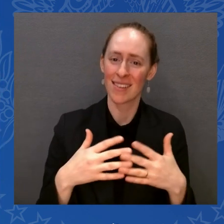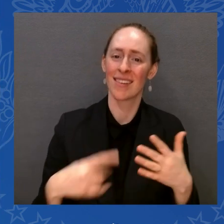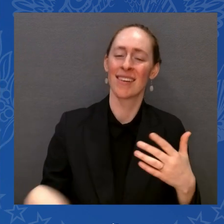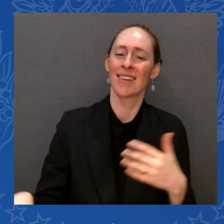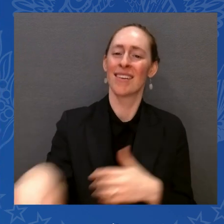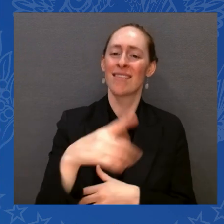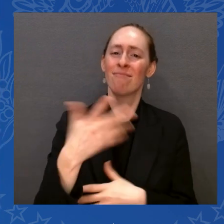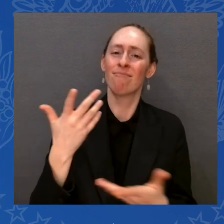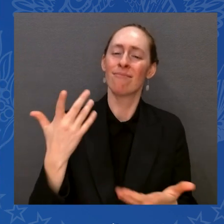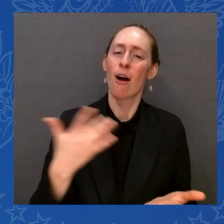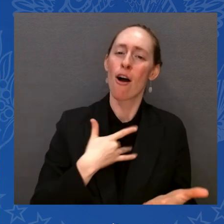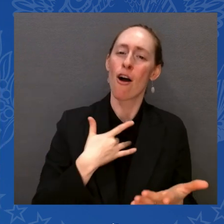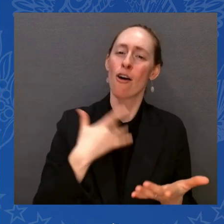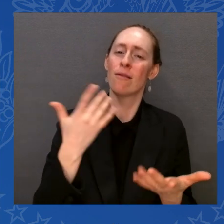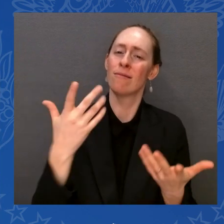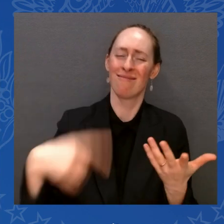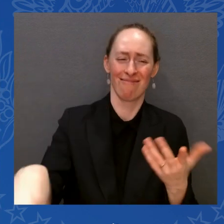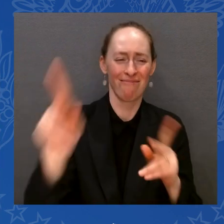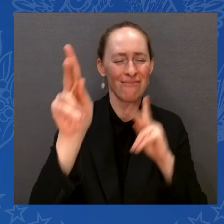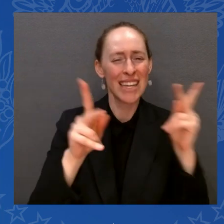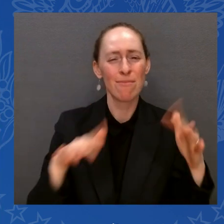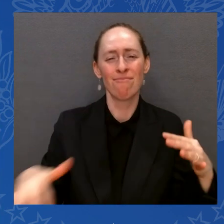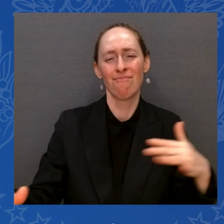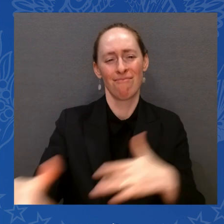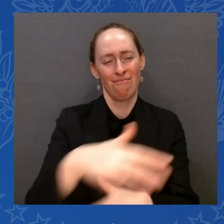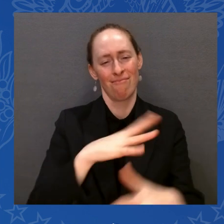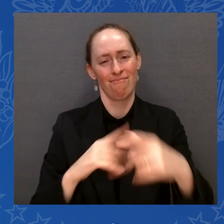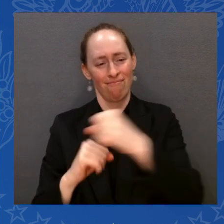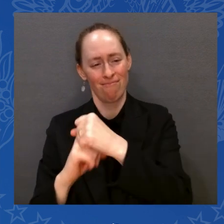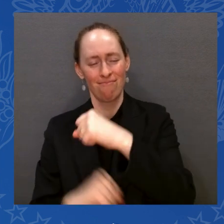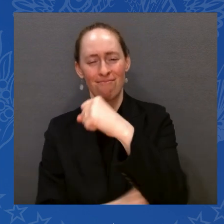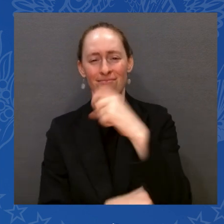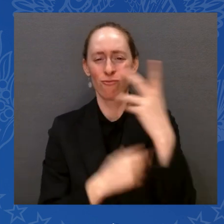And I've said so many times -- often told the Democrats and Republicans --